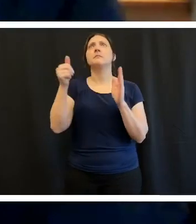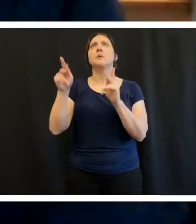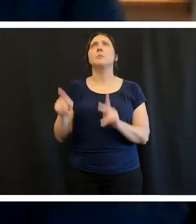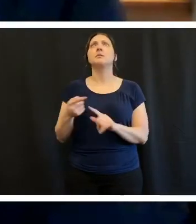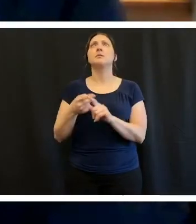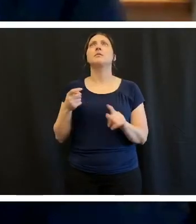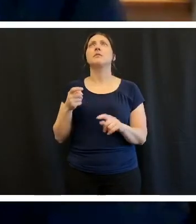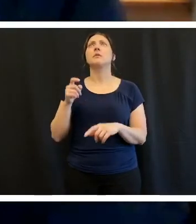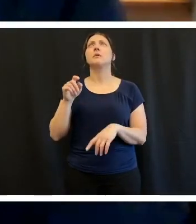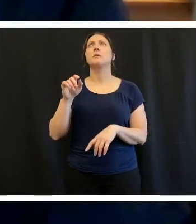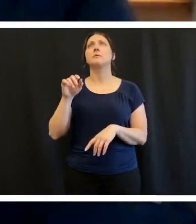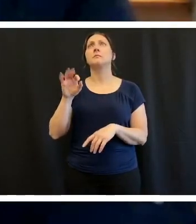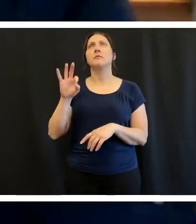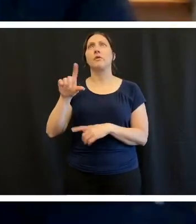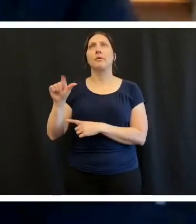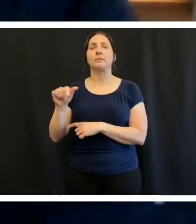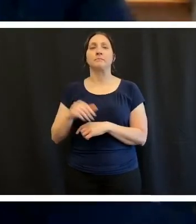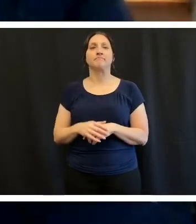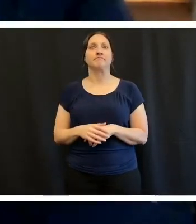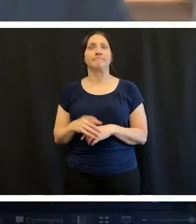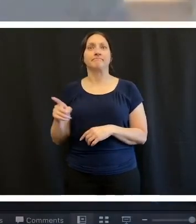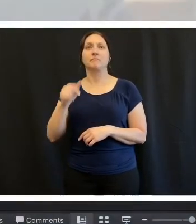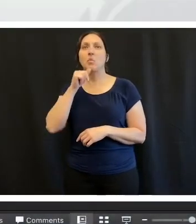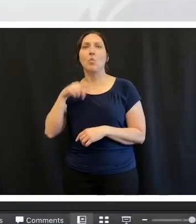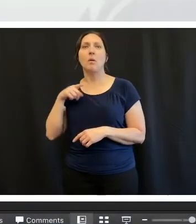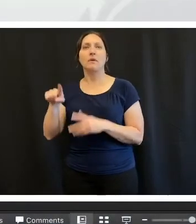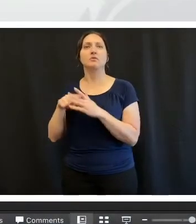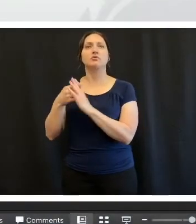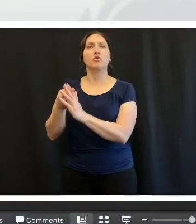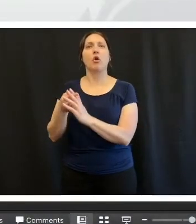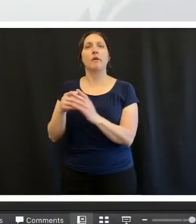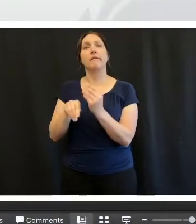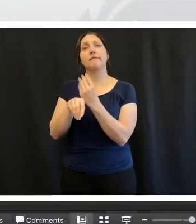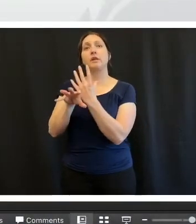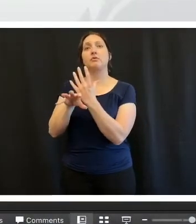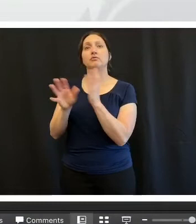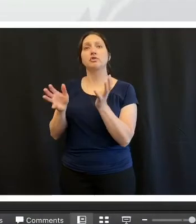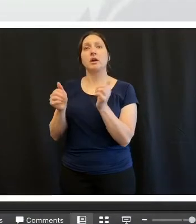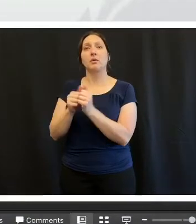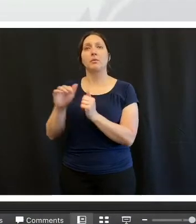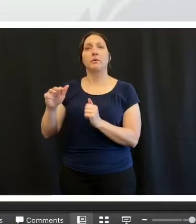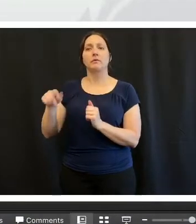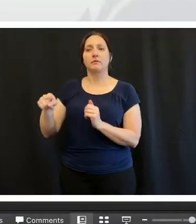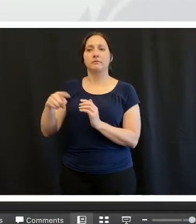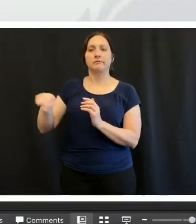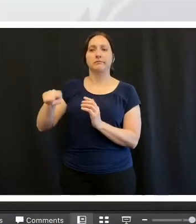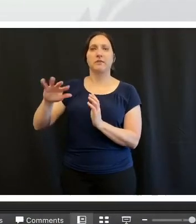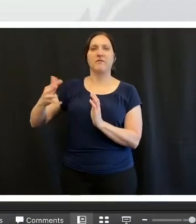she started a video group chat with her fifth graders called Tell Me Something Good. So, let's not focus on the negative.